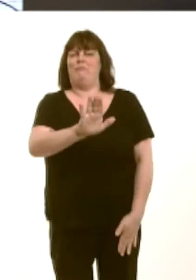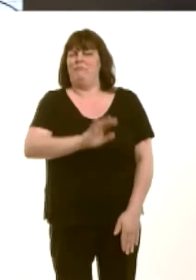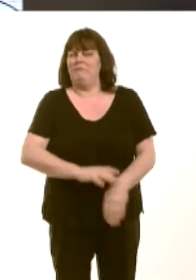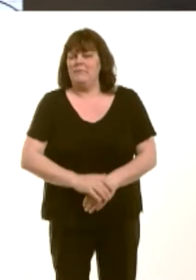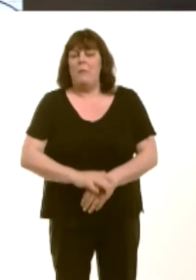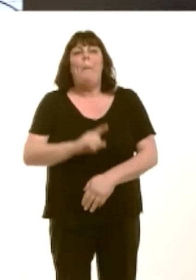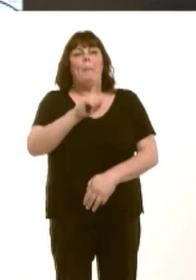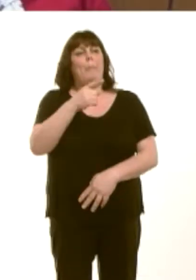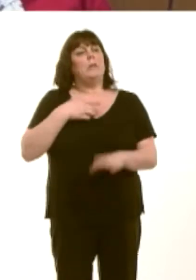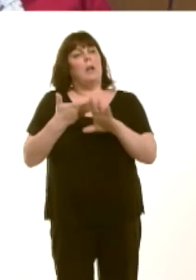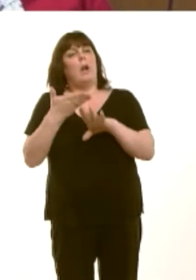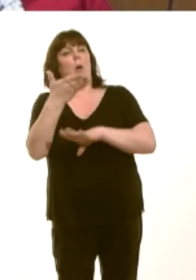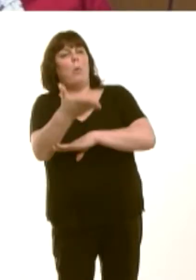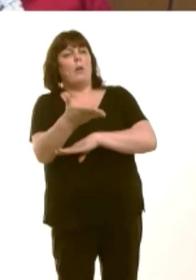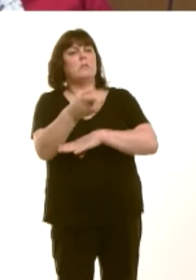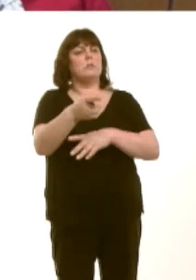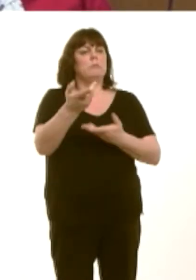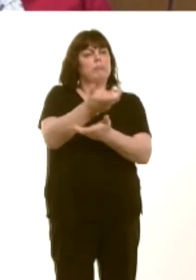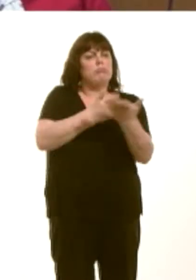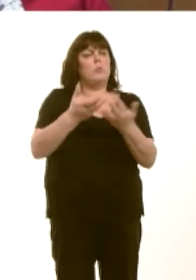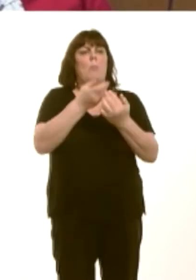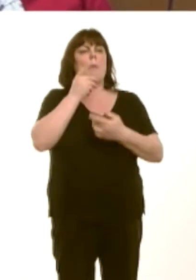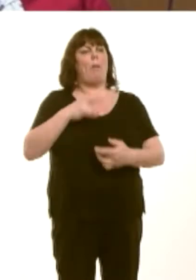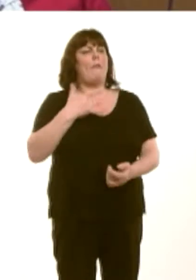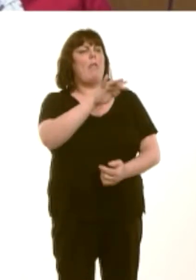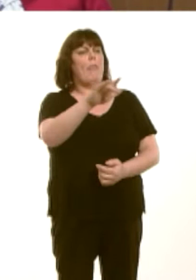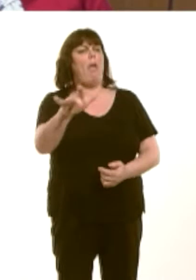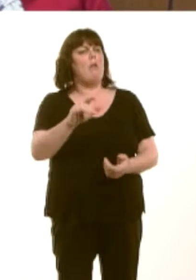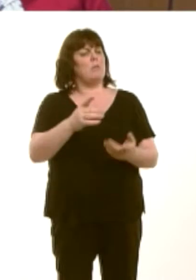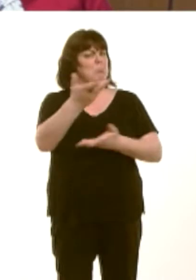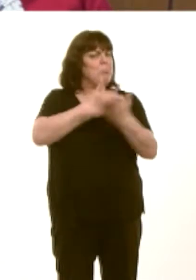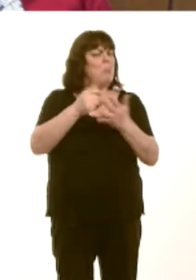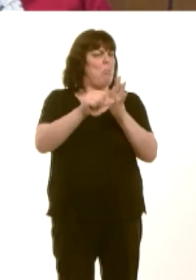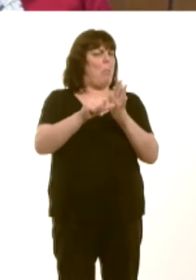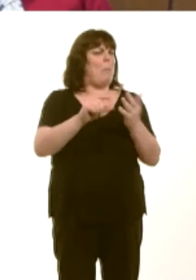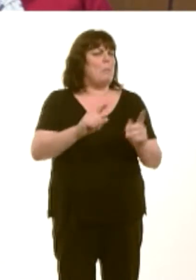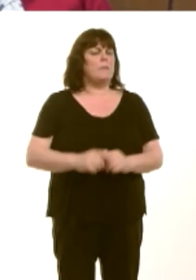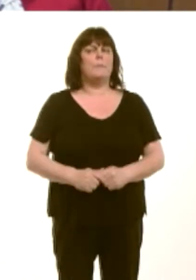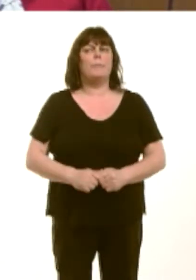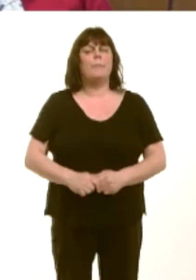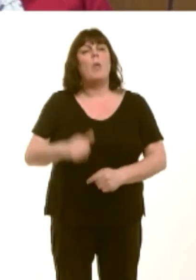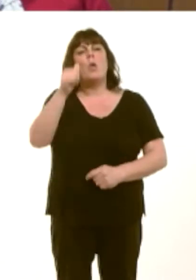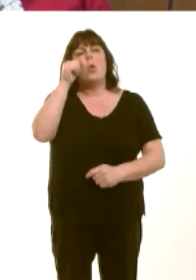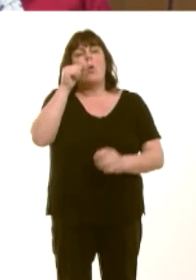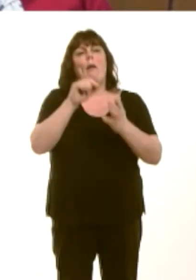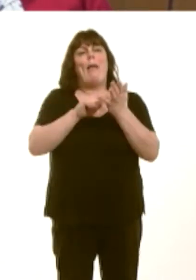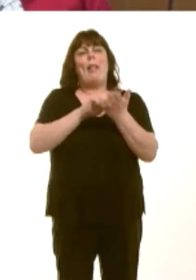I wasnít canvassing, I can assure the Member, but I was in Llanwrtyd nevertheless and discussed the issue with people there. In terms of whatís happening in Llanwrtyd, I know the LHB have recently met with the